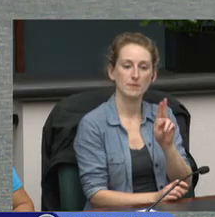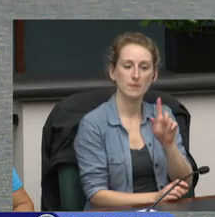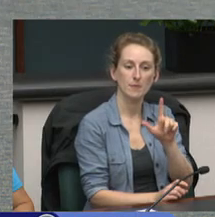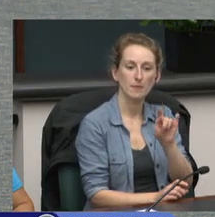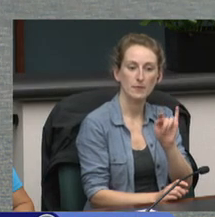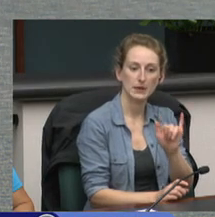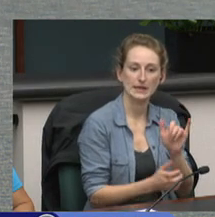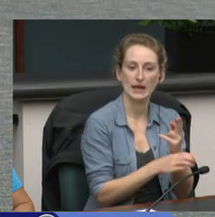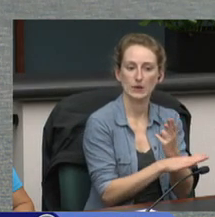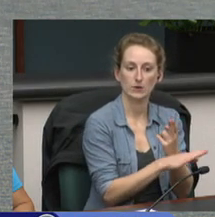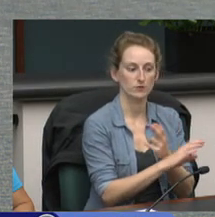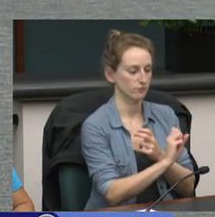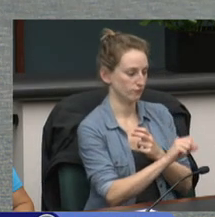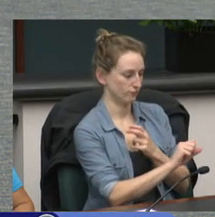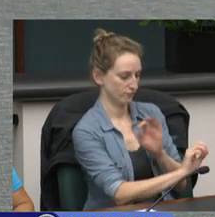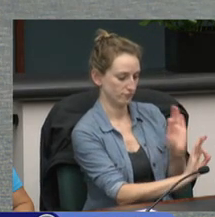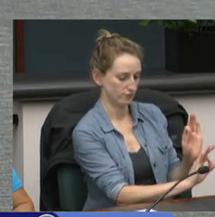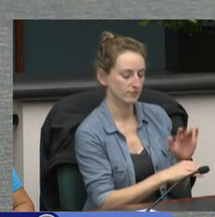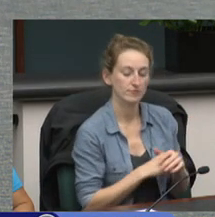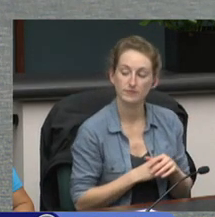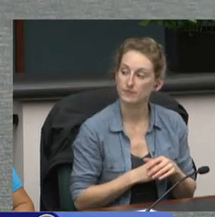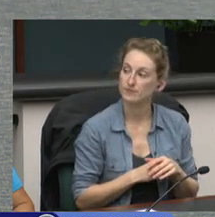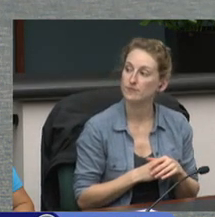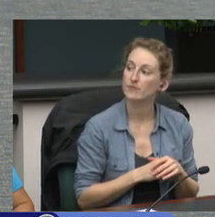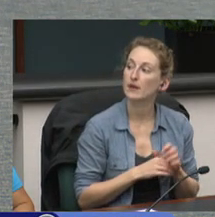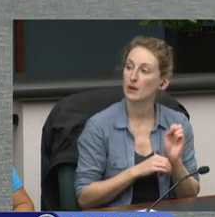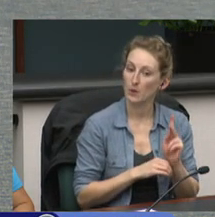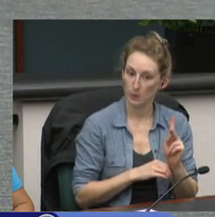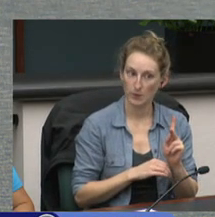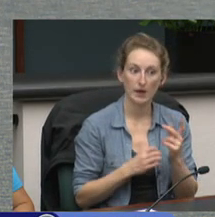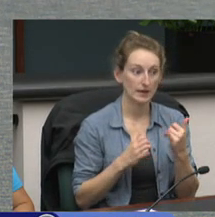questions before we go to comments saying no more questions